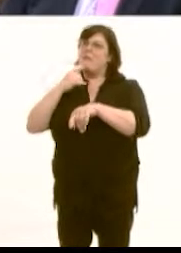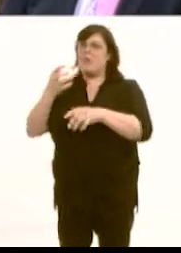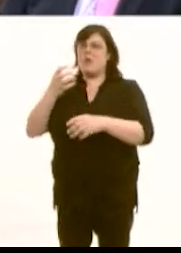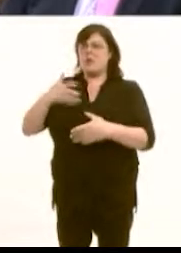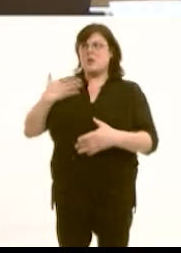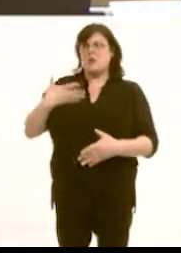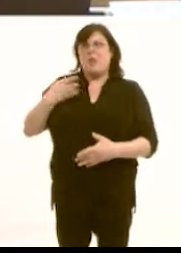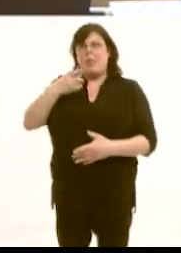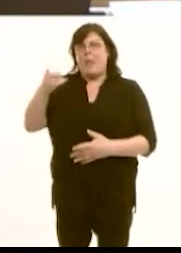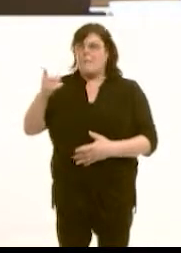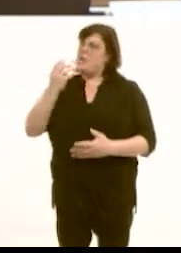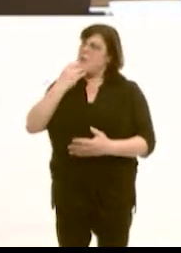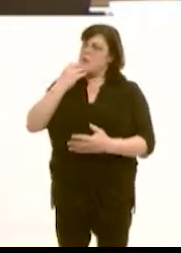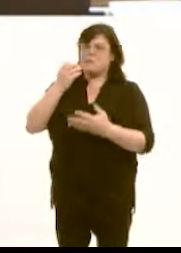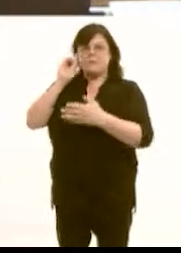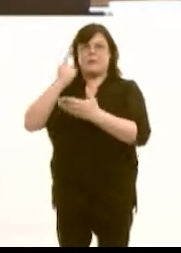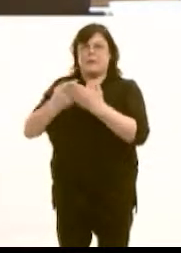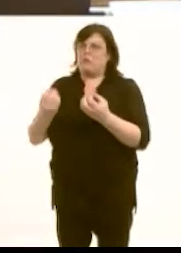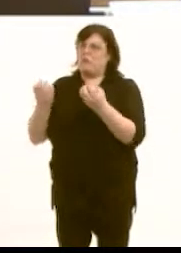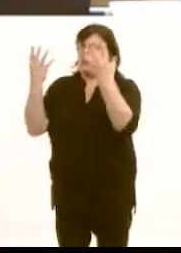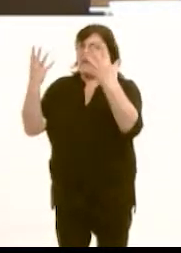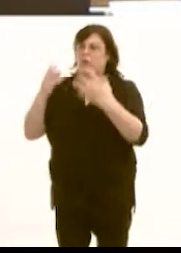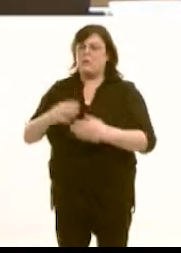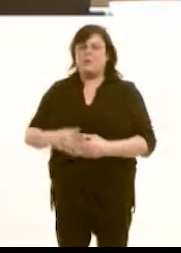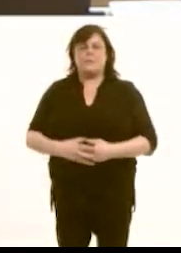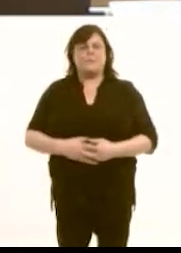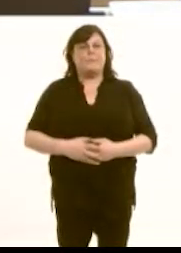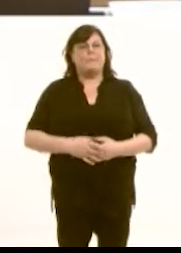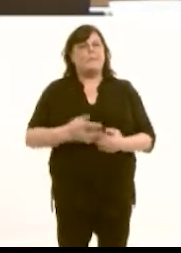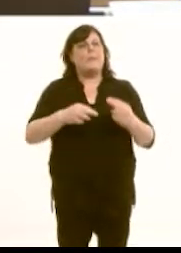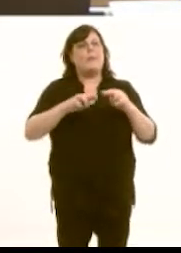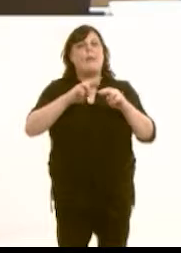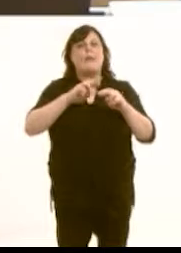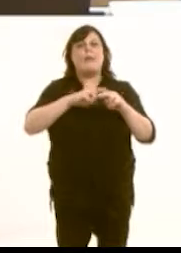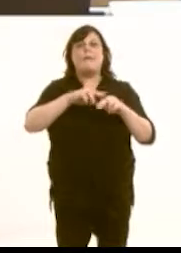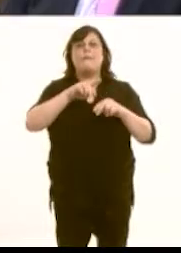Now, if the leader of the opposition had actually turned round and condemned what his party